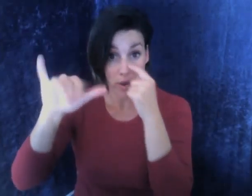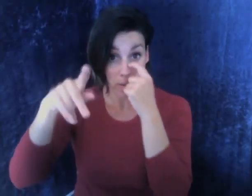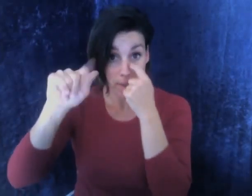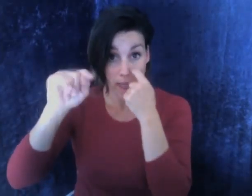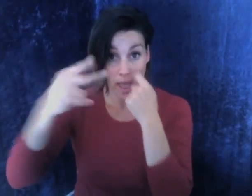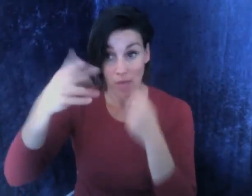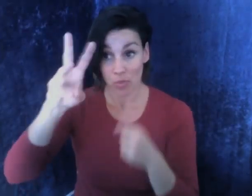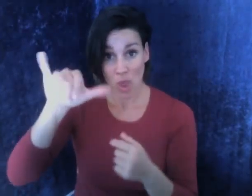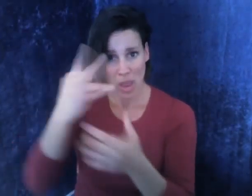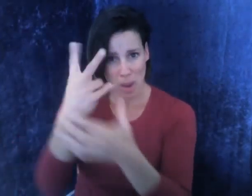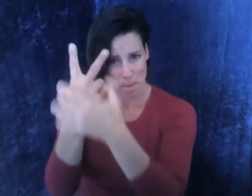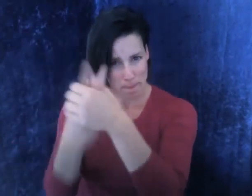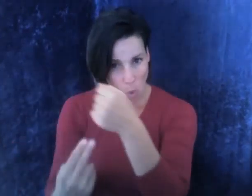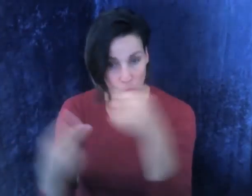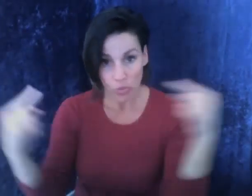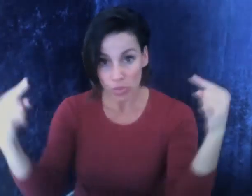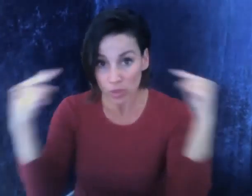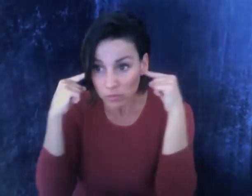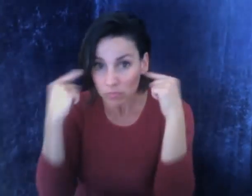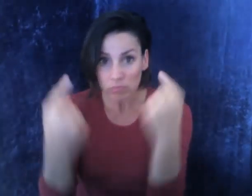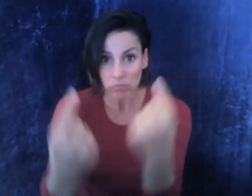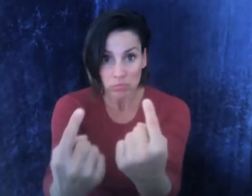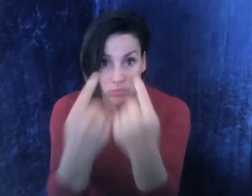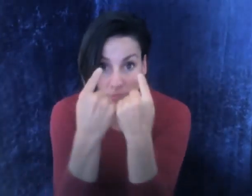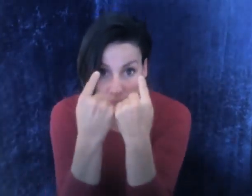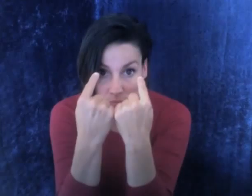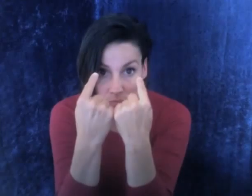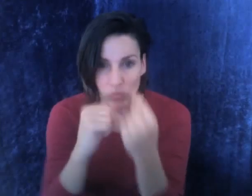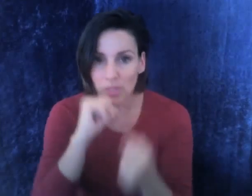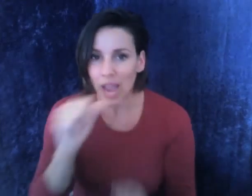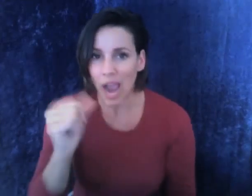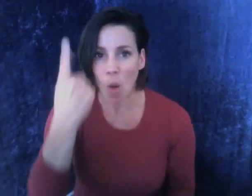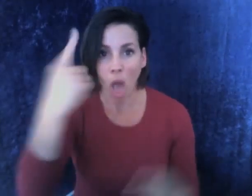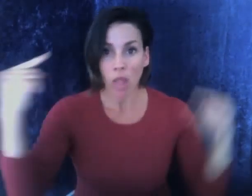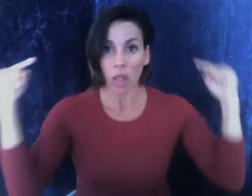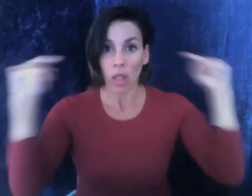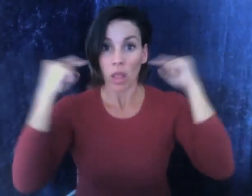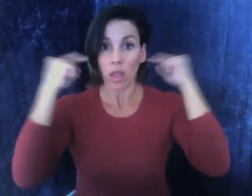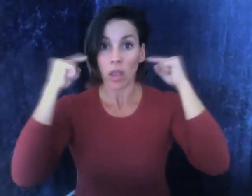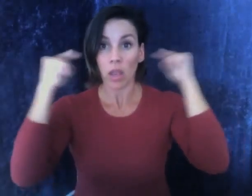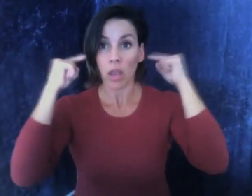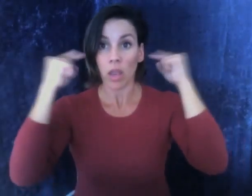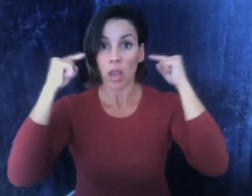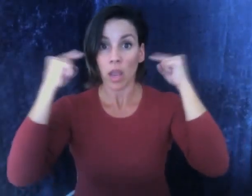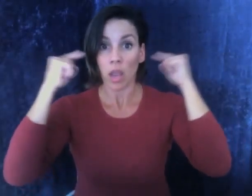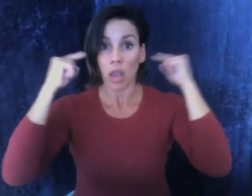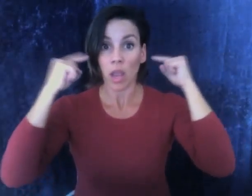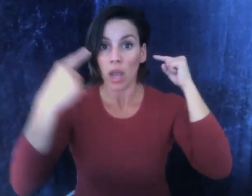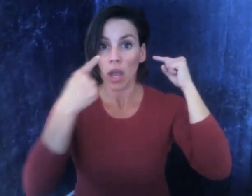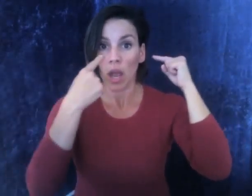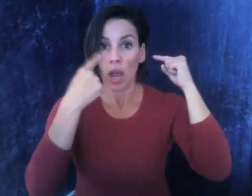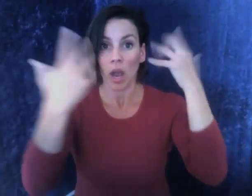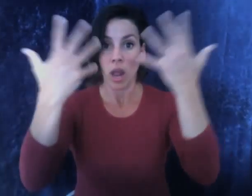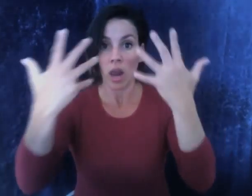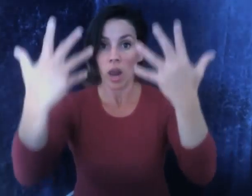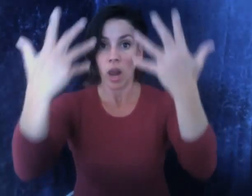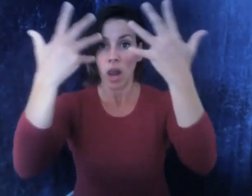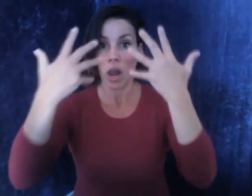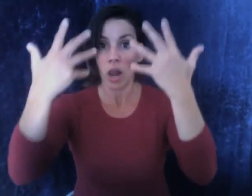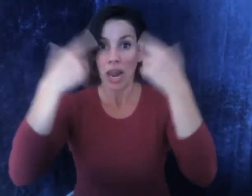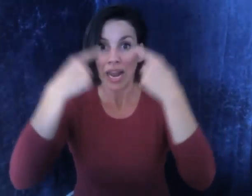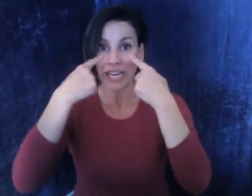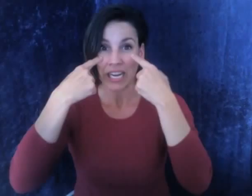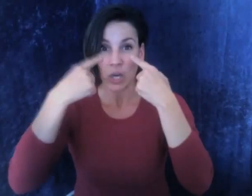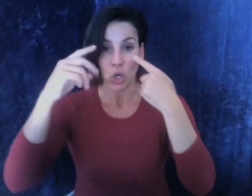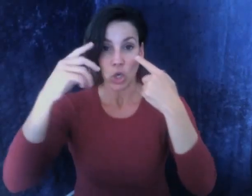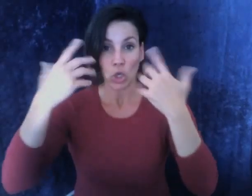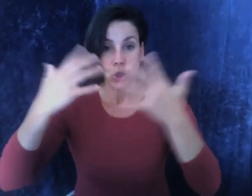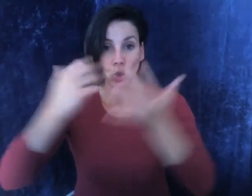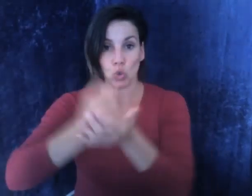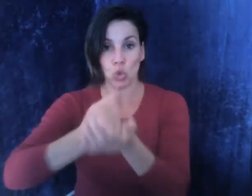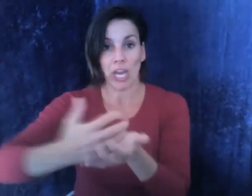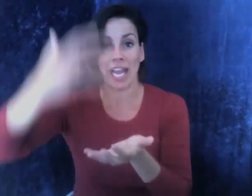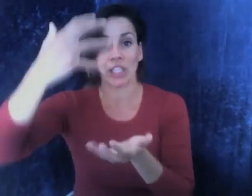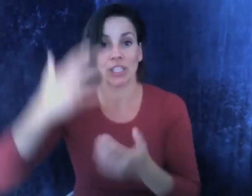They need to be exposed to language by utilizing their strongest 'sense', which is their eyes,